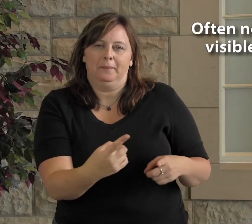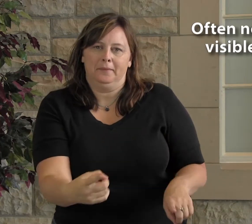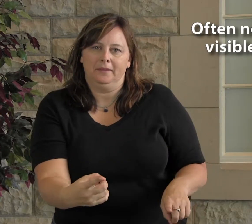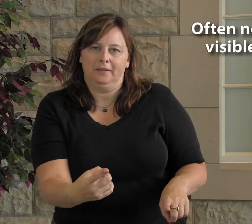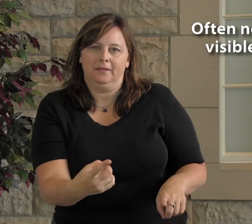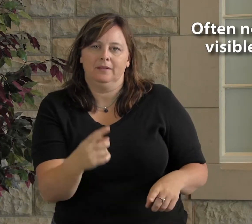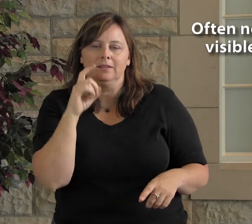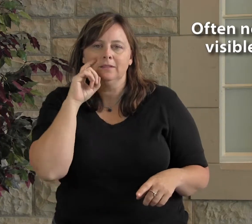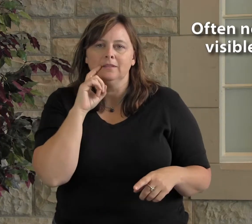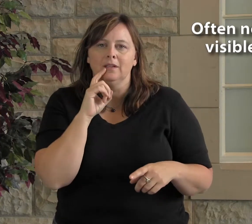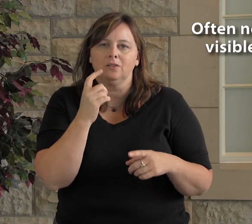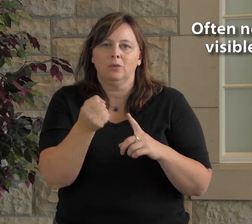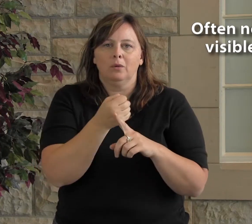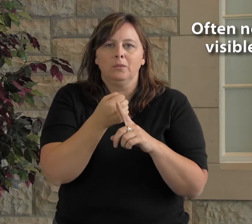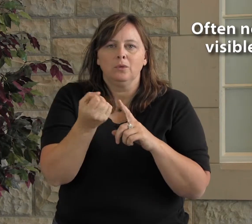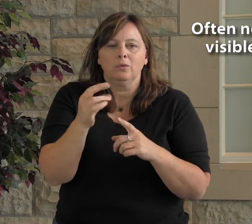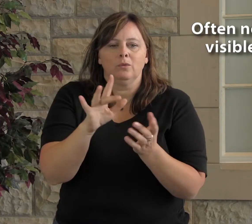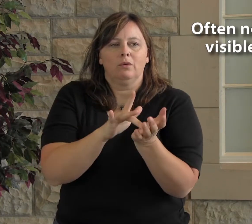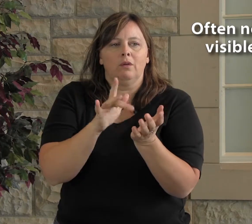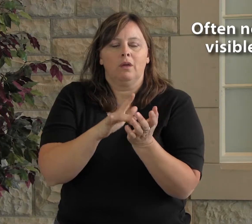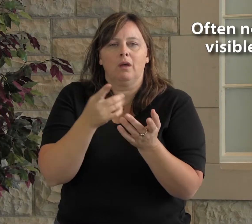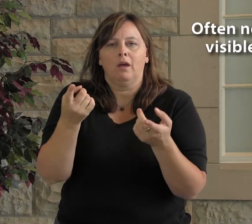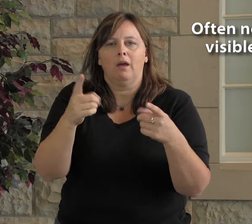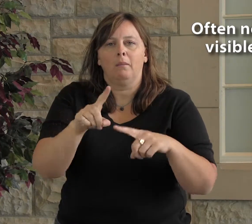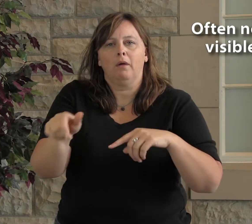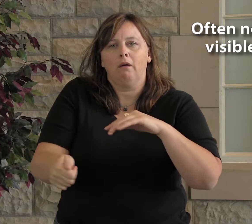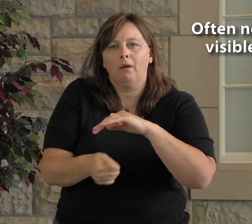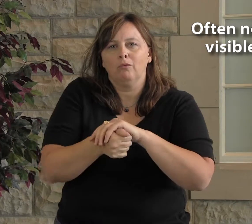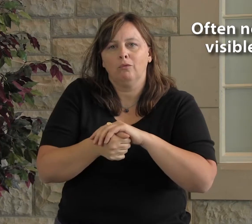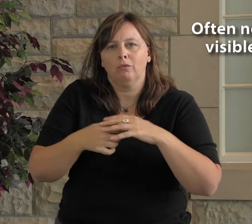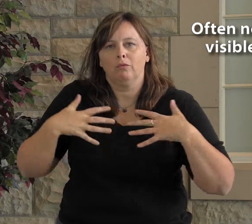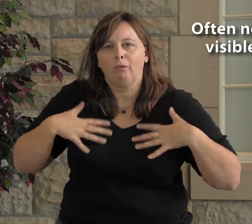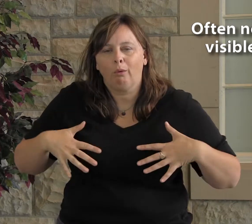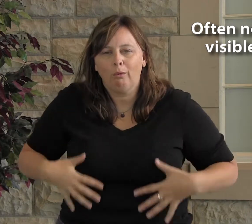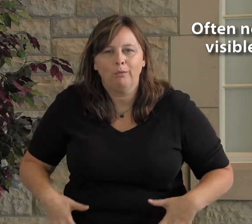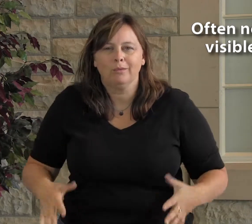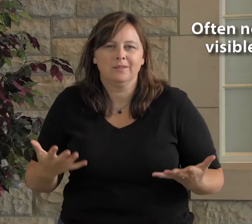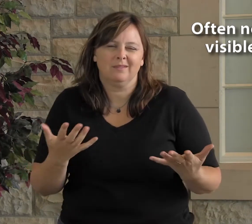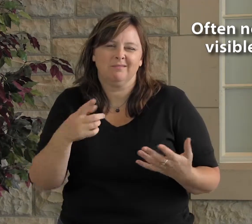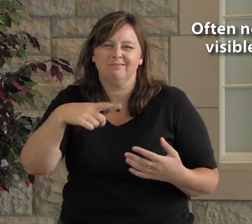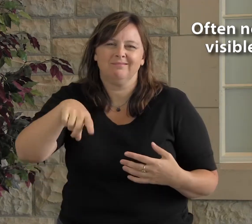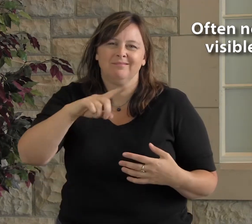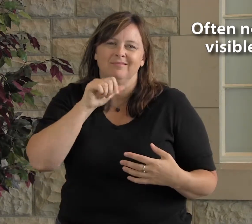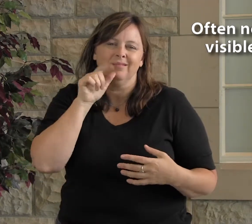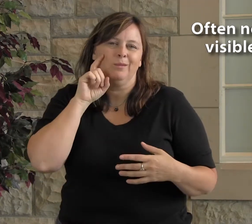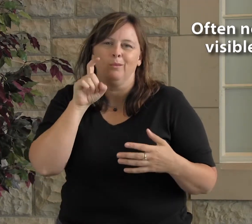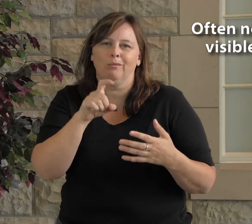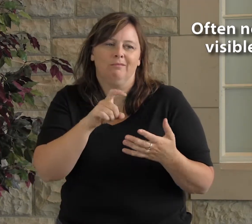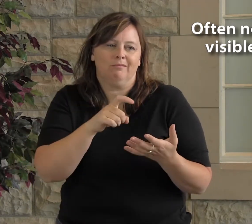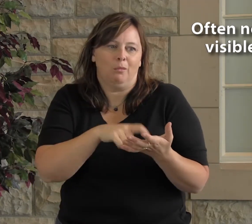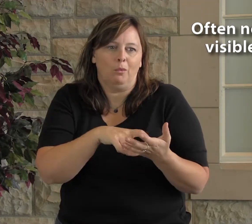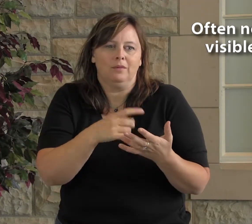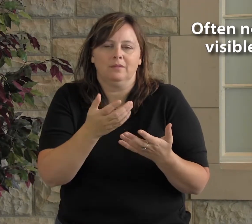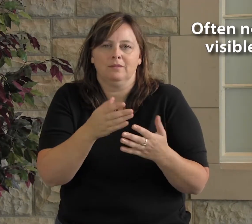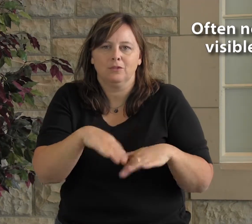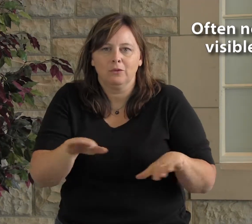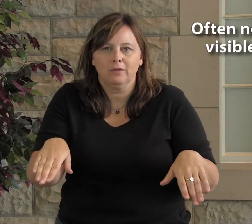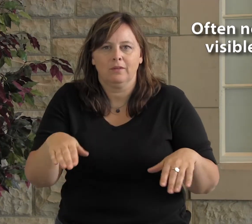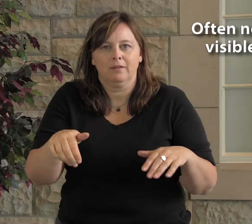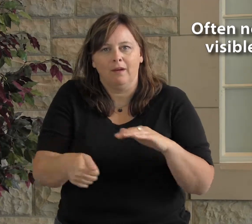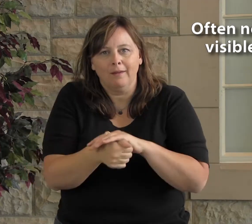Often times it is not visible. Usually when sexual abuse happens, it happens under the clothes.